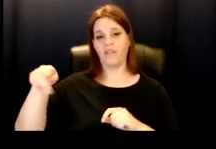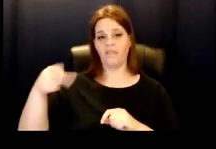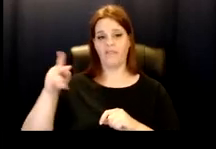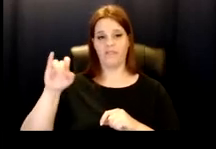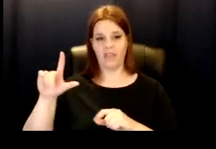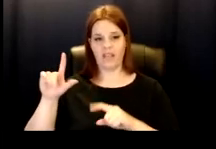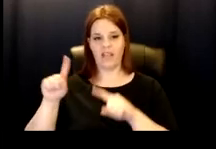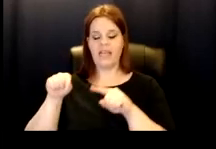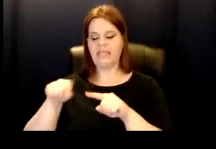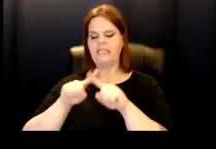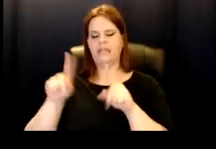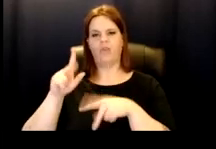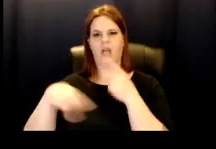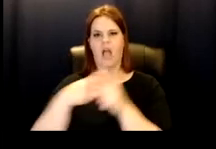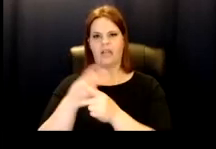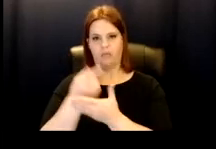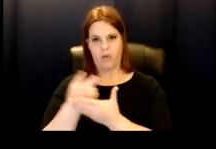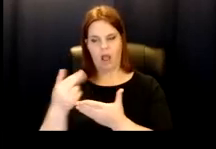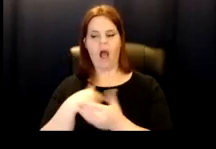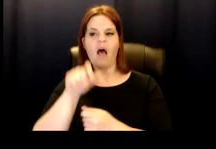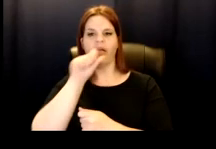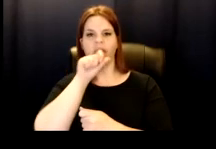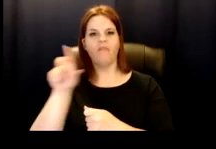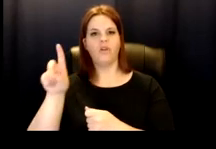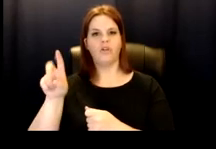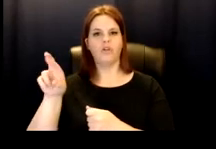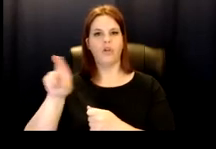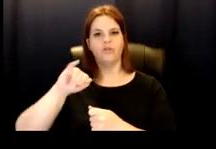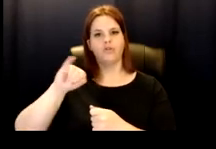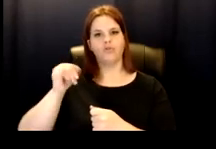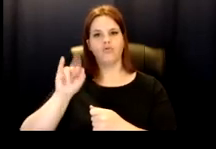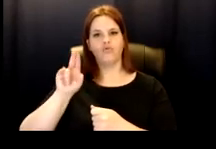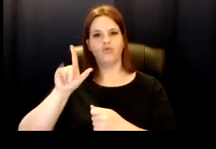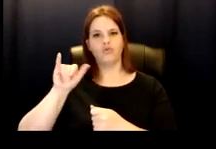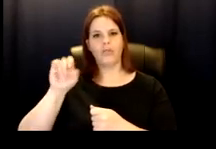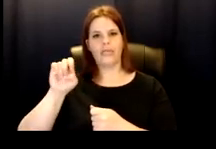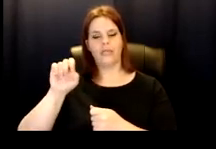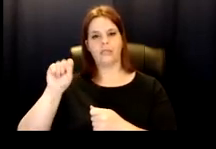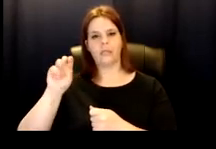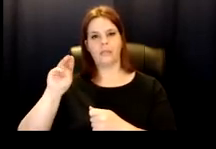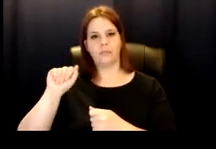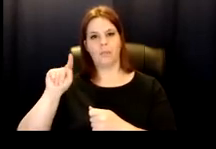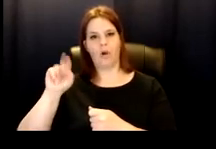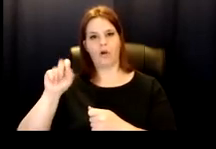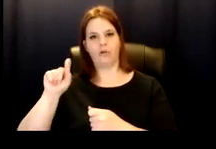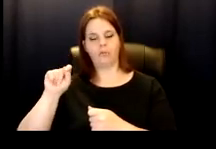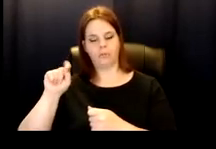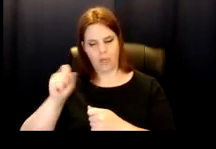type of resource, but I love Dr. Julie Smart's 2020 book: Disability and diversity across